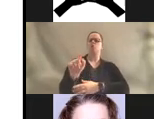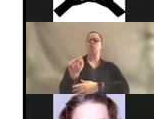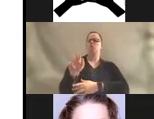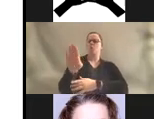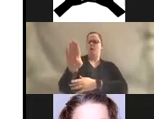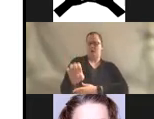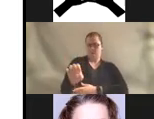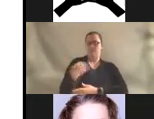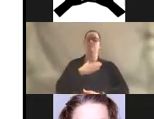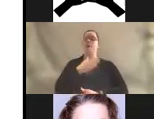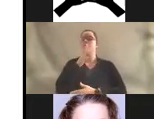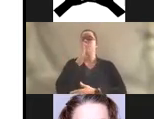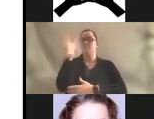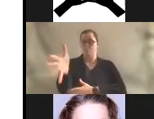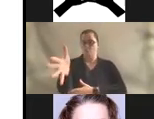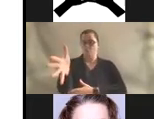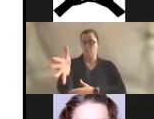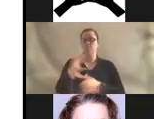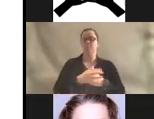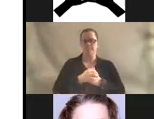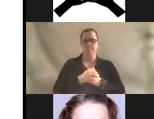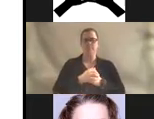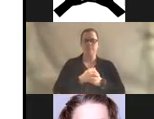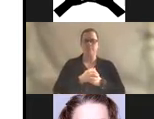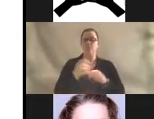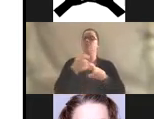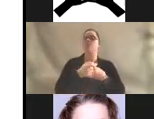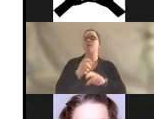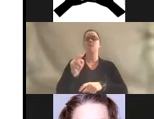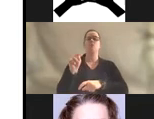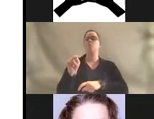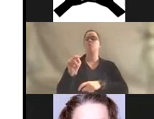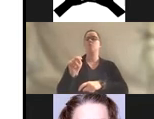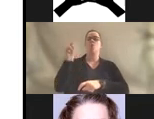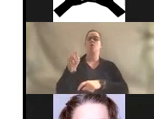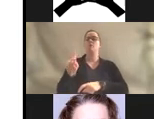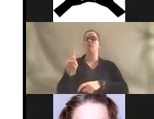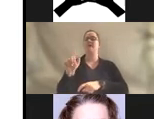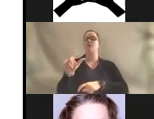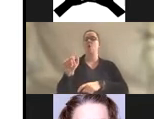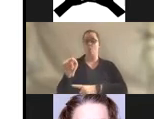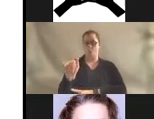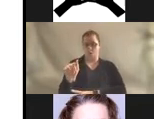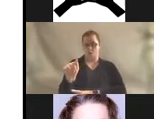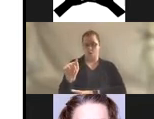My grandmother was from North Dakota and she came out here as a child.